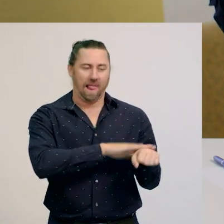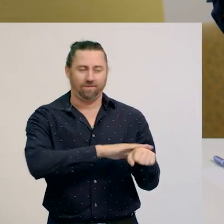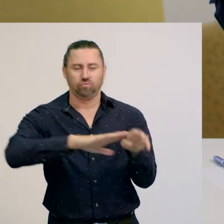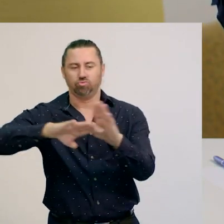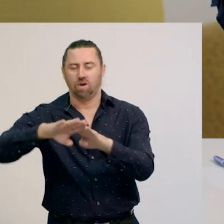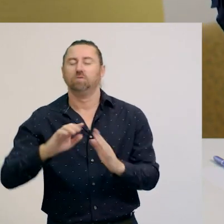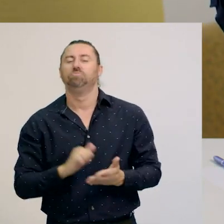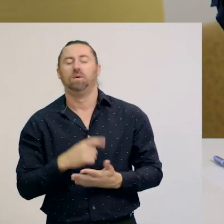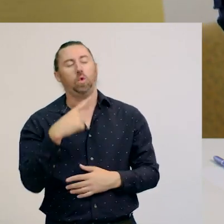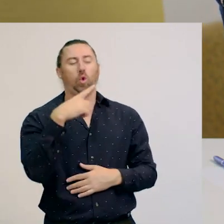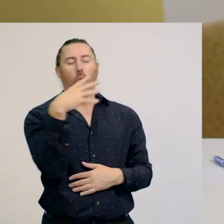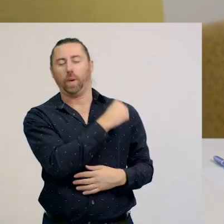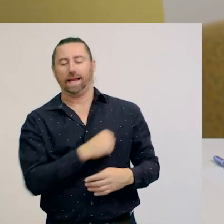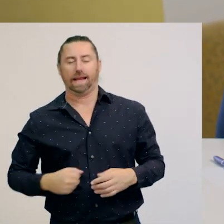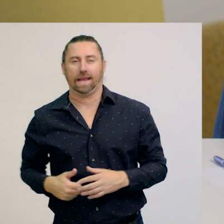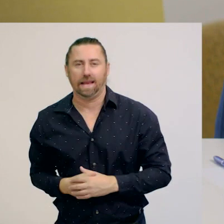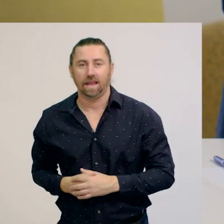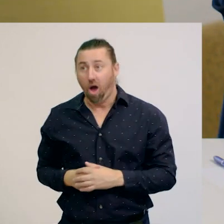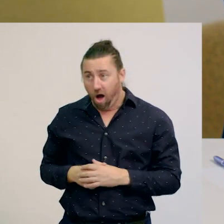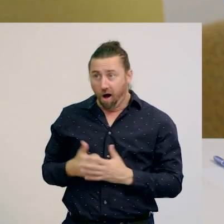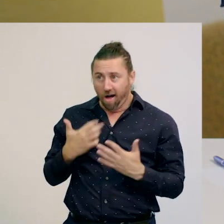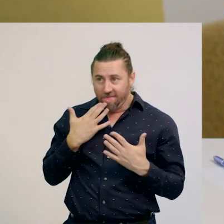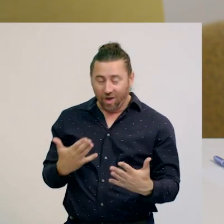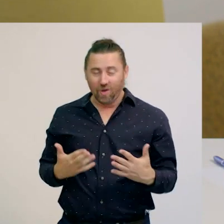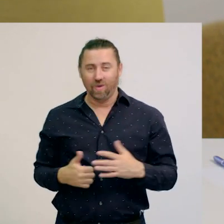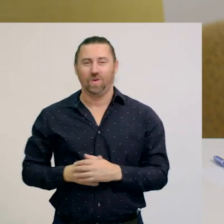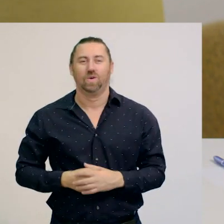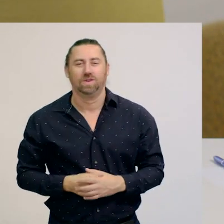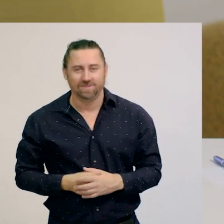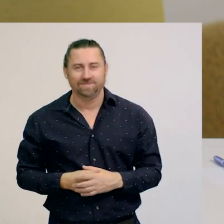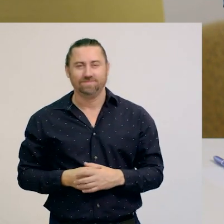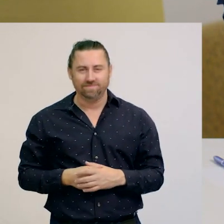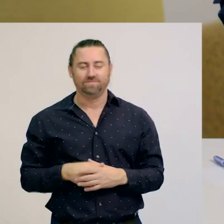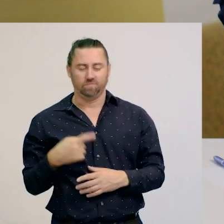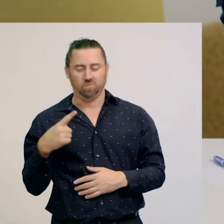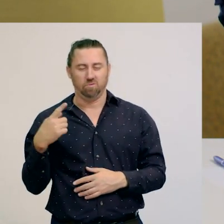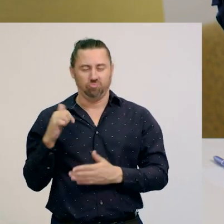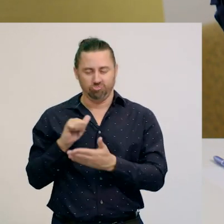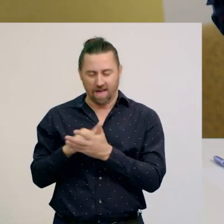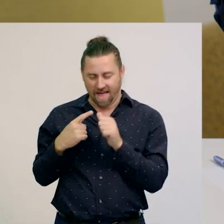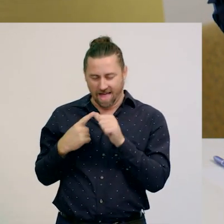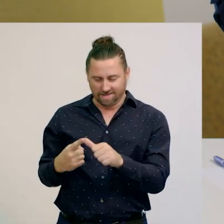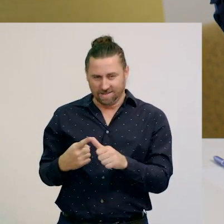So you're the winner! Wow. Thank you! You got the target number, using four cards.